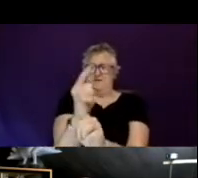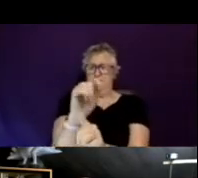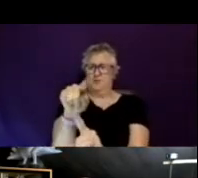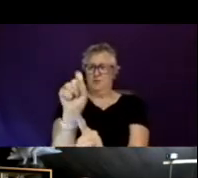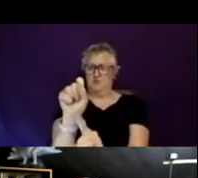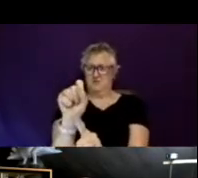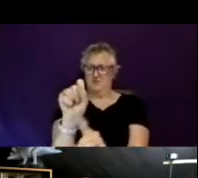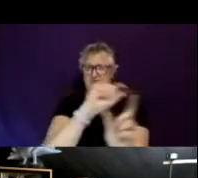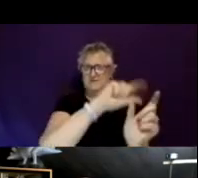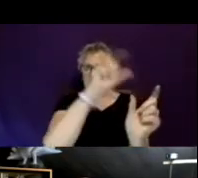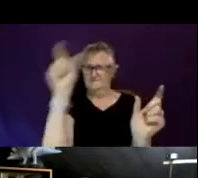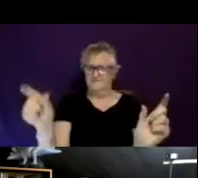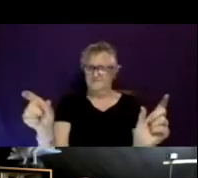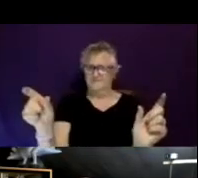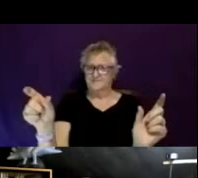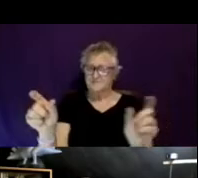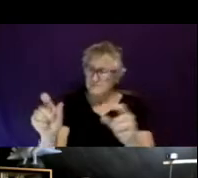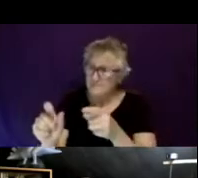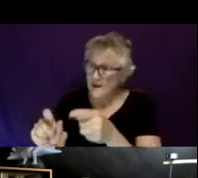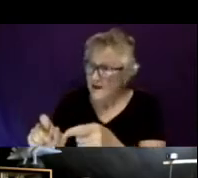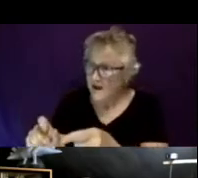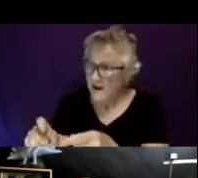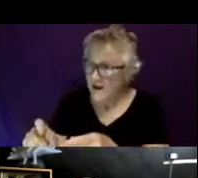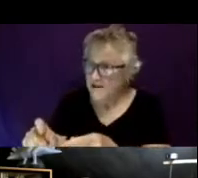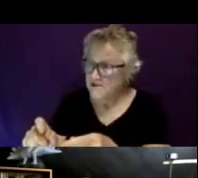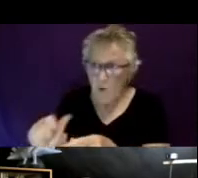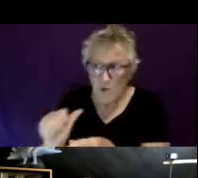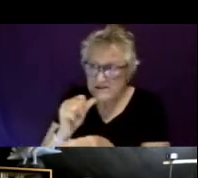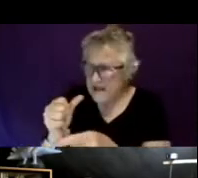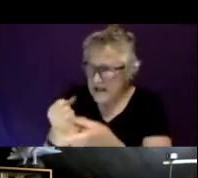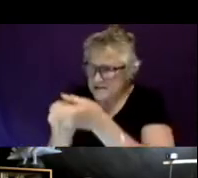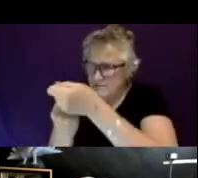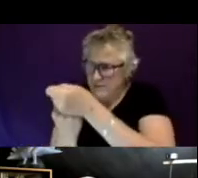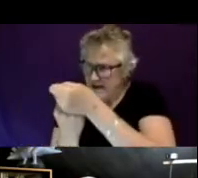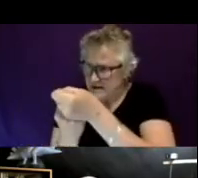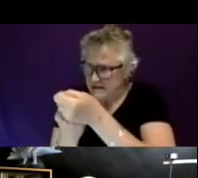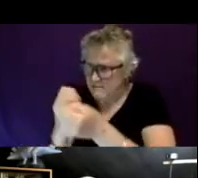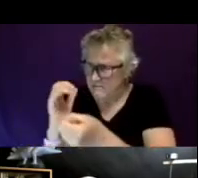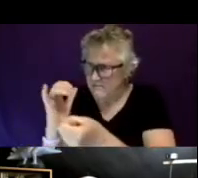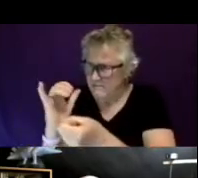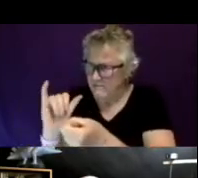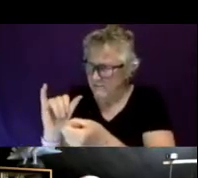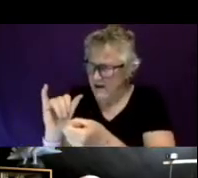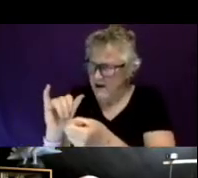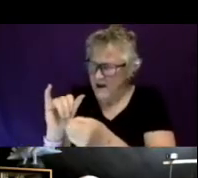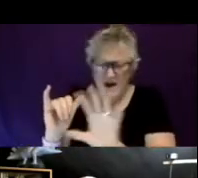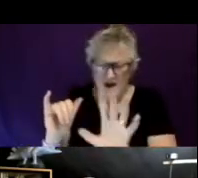suspended by itself. It's just an archway! Yes, I'm saying like, that's as if